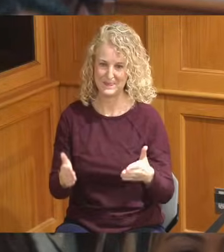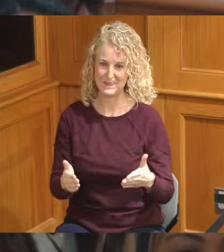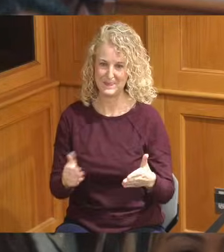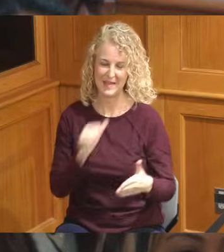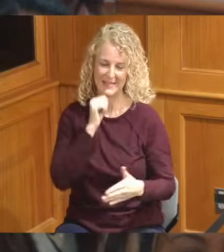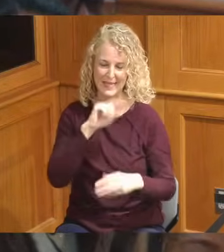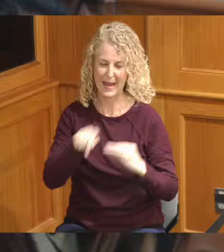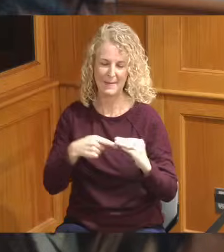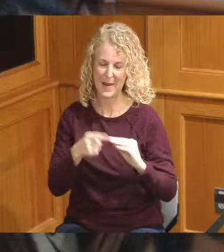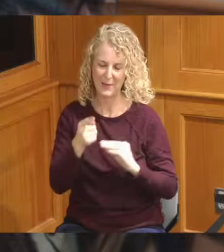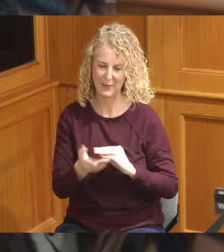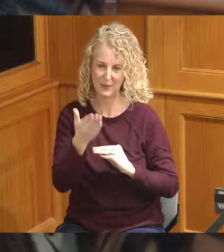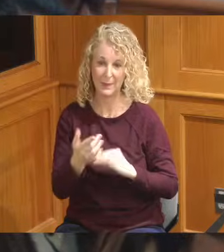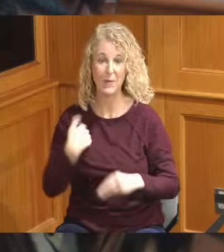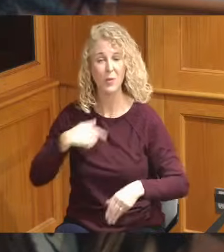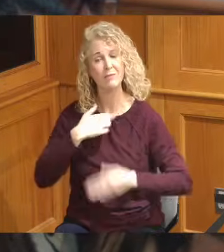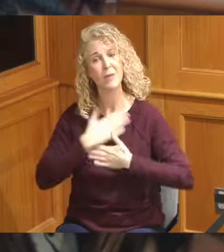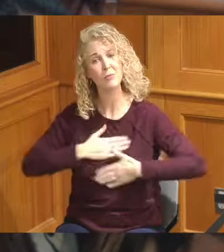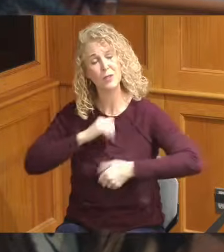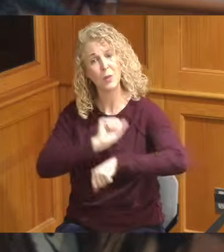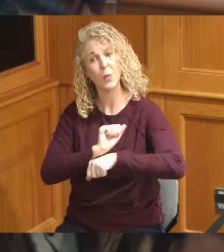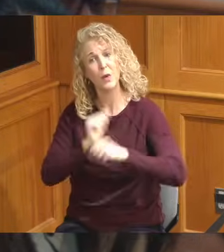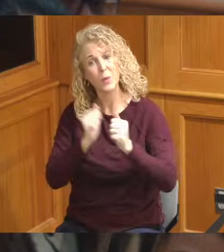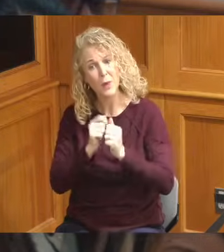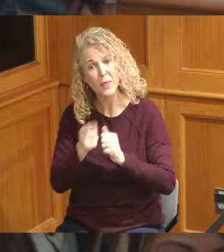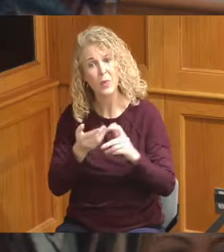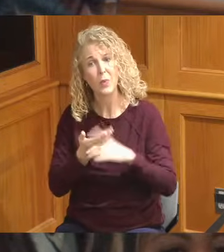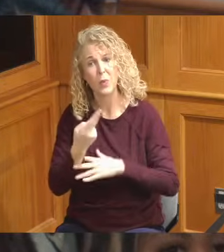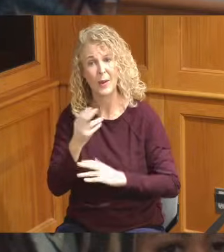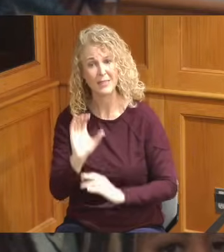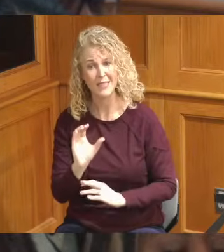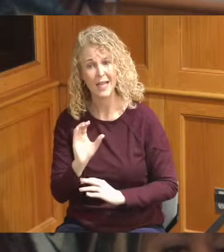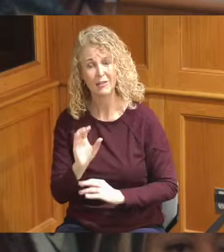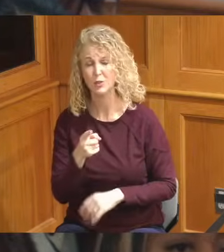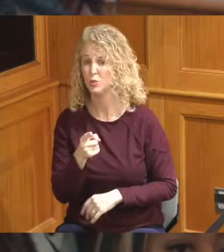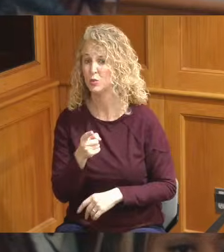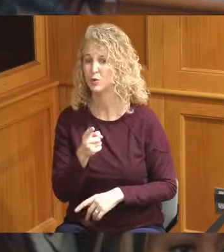but we have appreciated the partnership here in Hamilton County. You have just been a tremendous